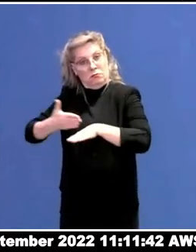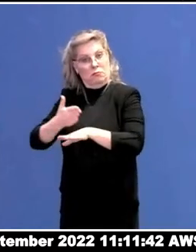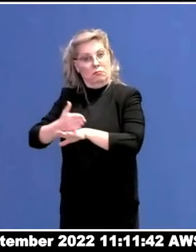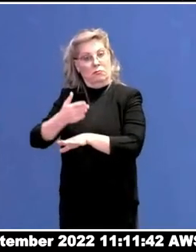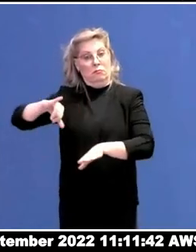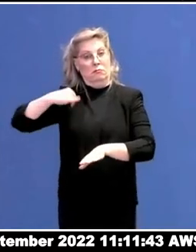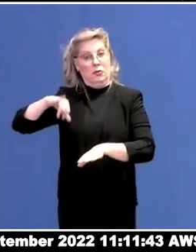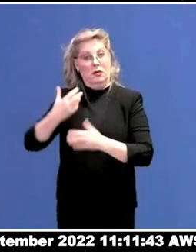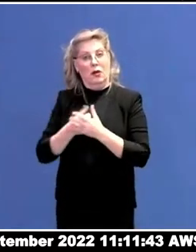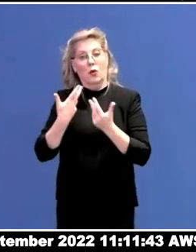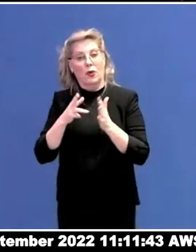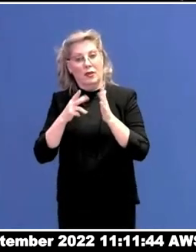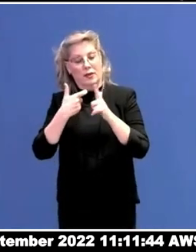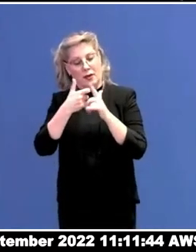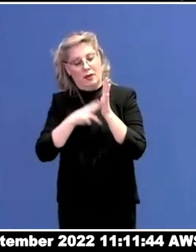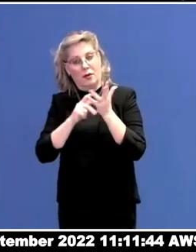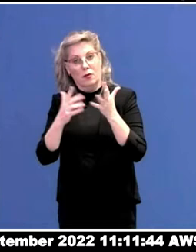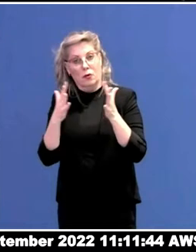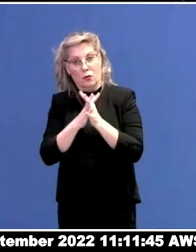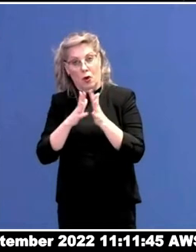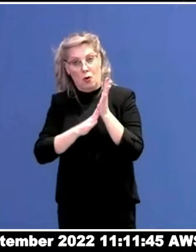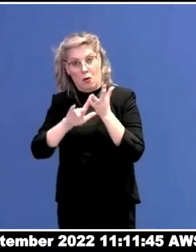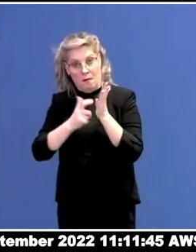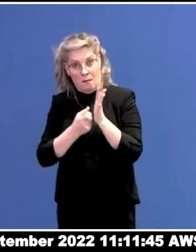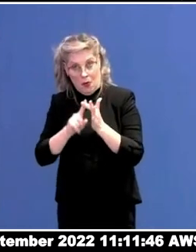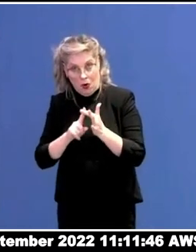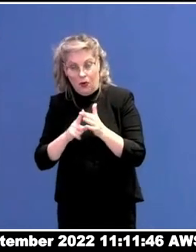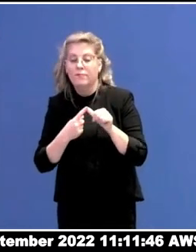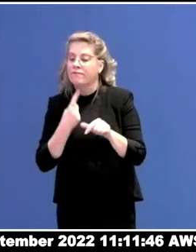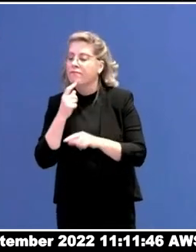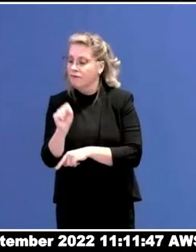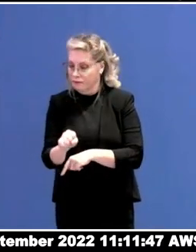Responses to Child Sexual Abuse. That's correct. MS McMAHON: You have also worked as a Critical Outreach